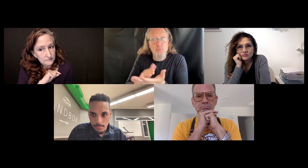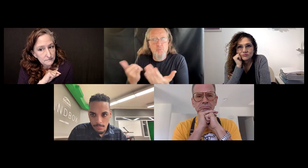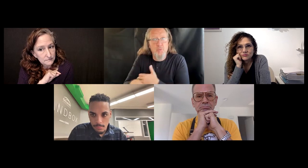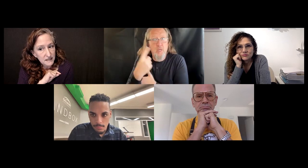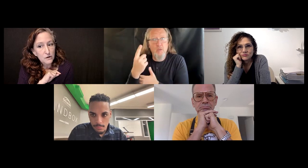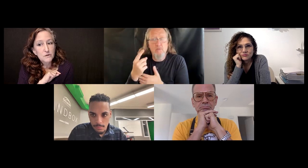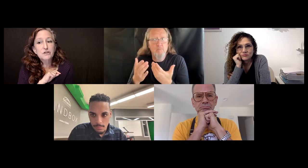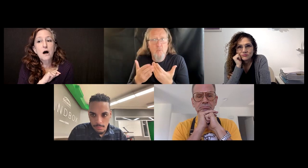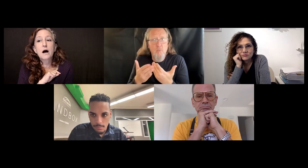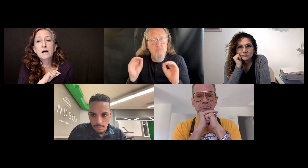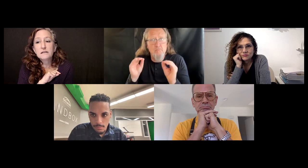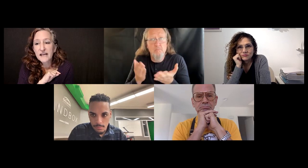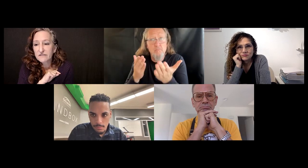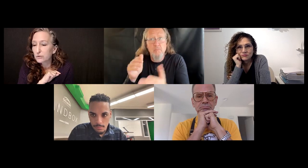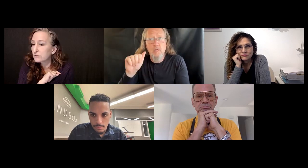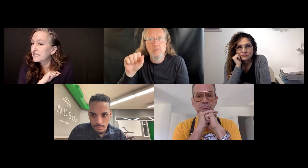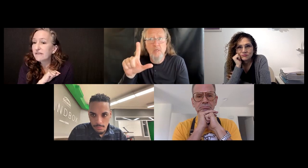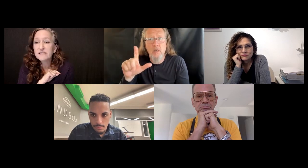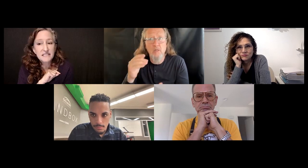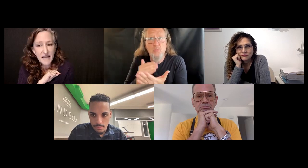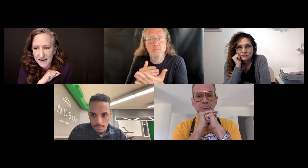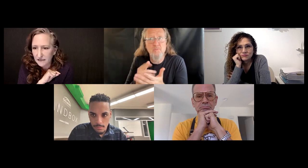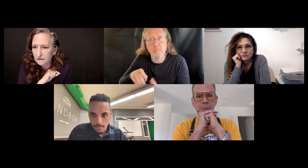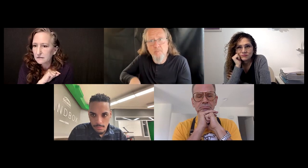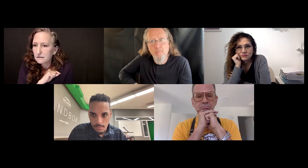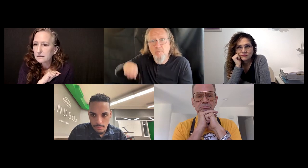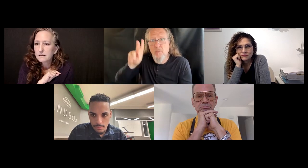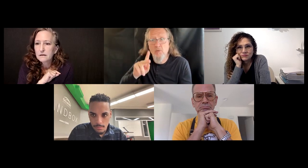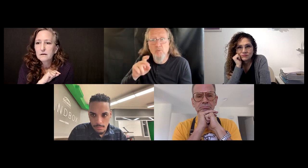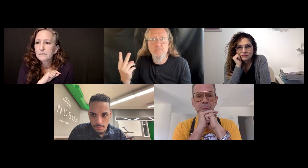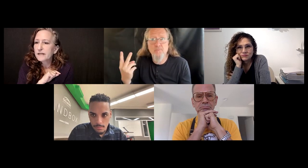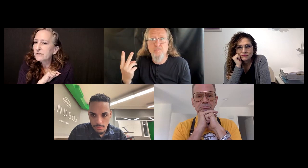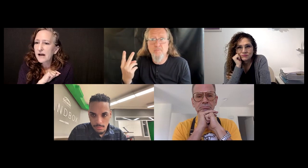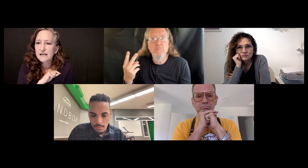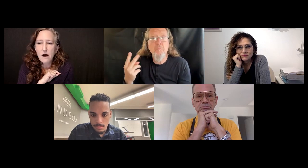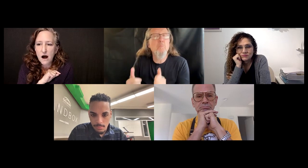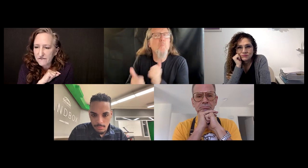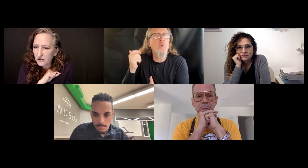And almost all deaf schools. Even today we do not offer ASL in school.